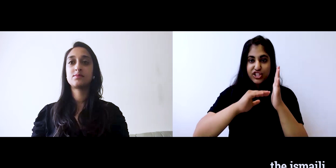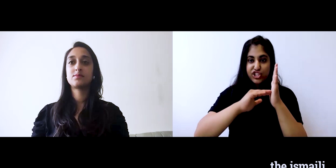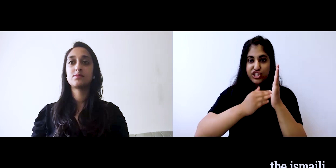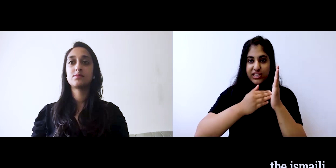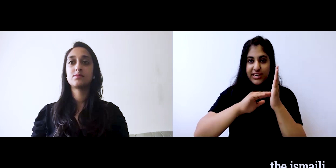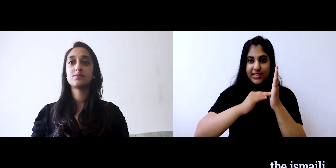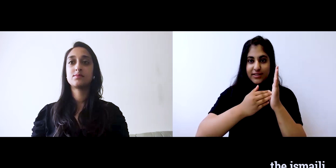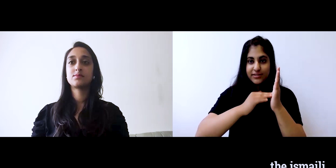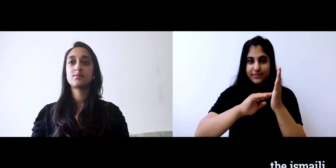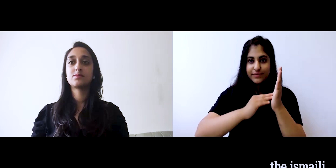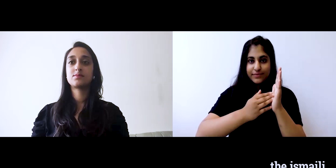Cheese